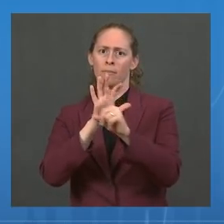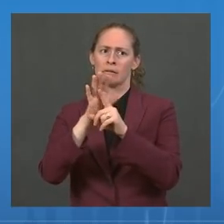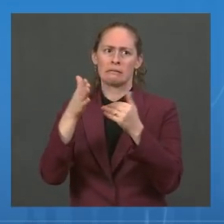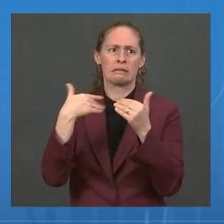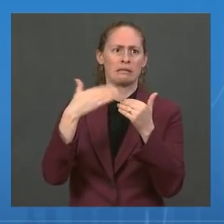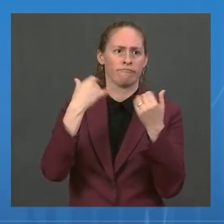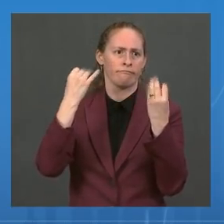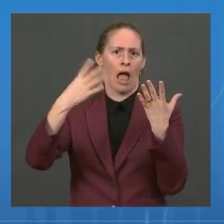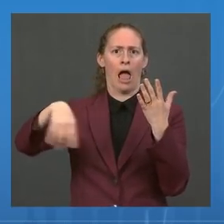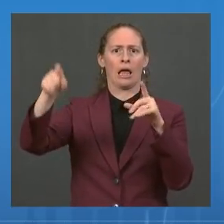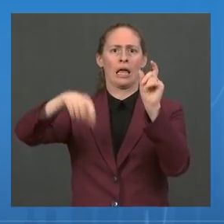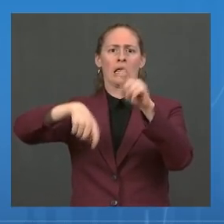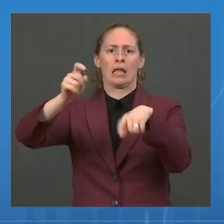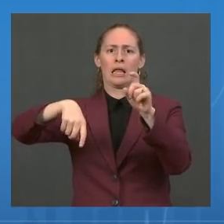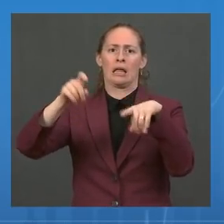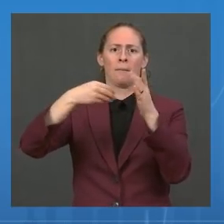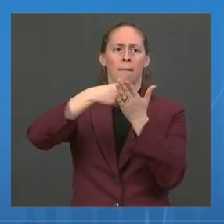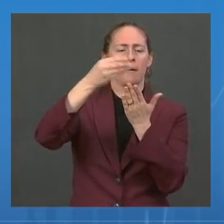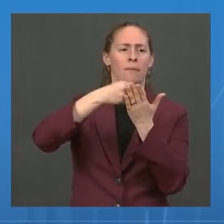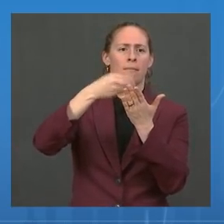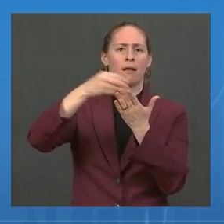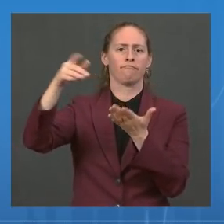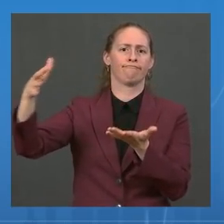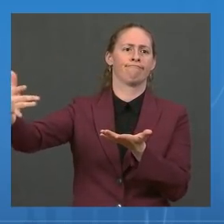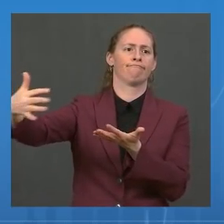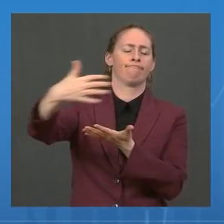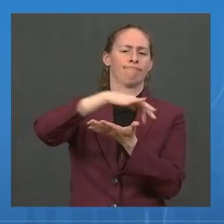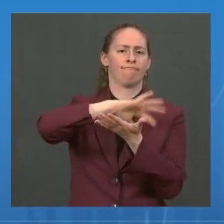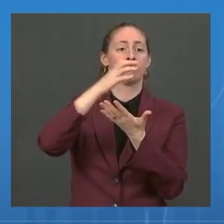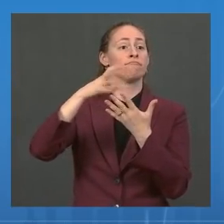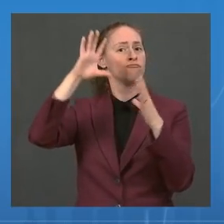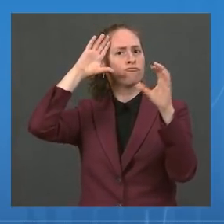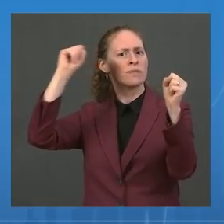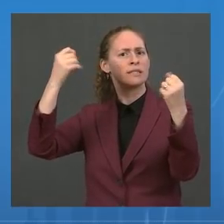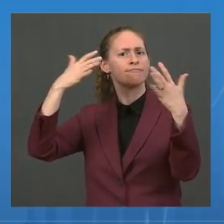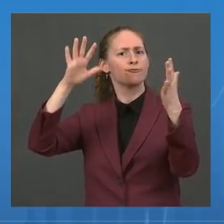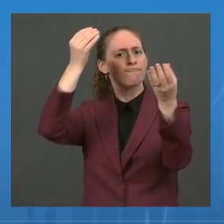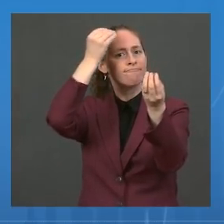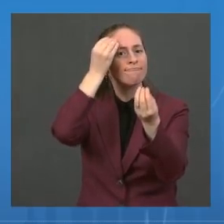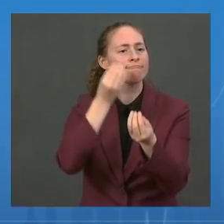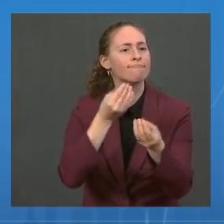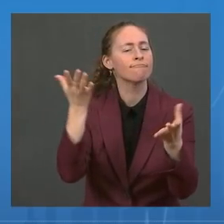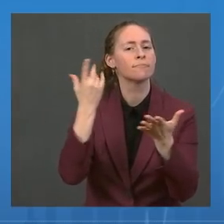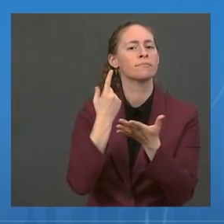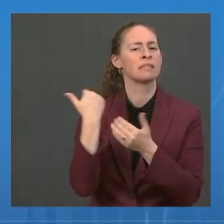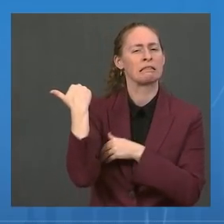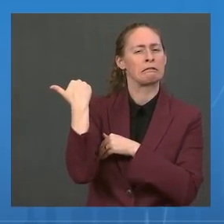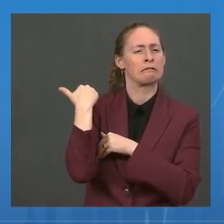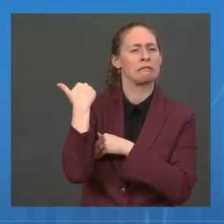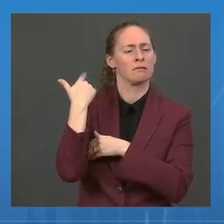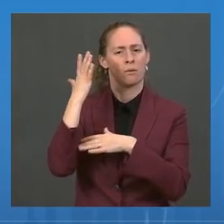So, as the President announced a few weeks ago, we made a significant investment last month